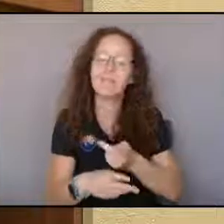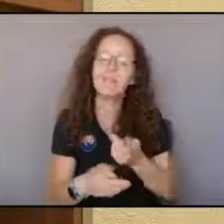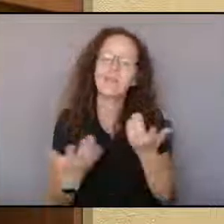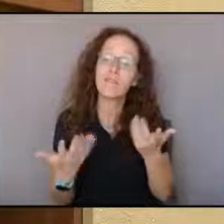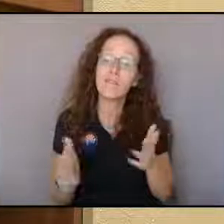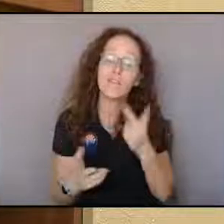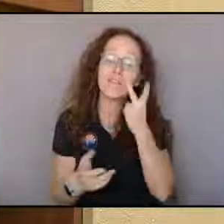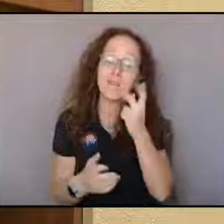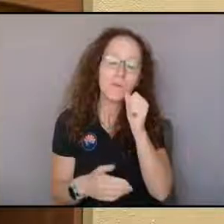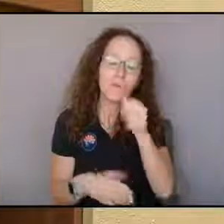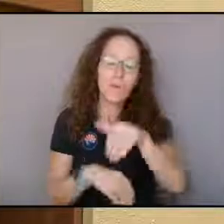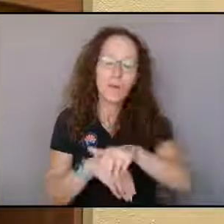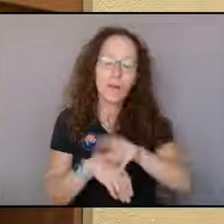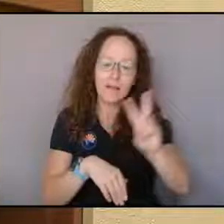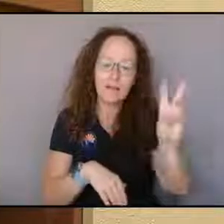STAY SAFE